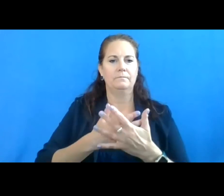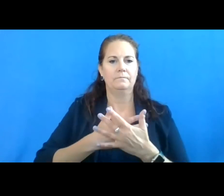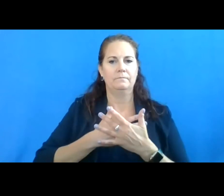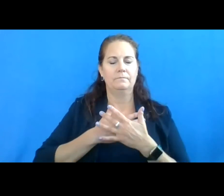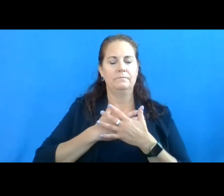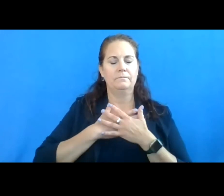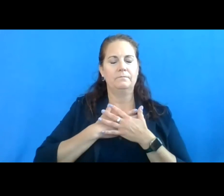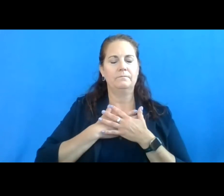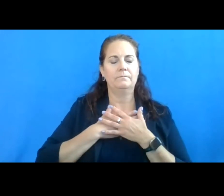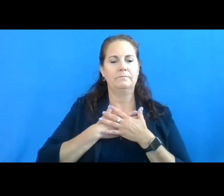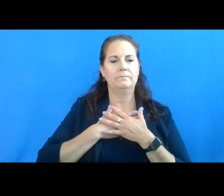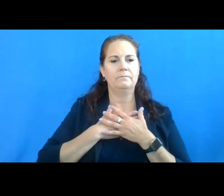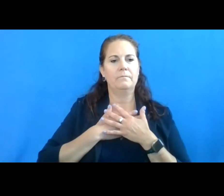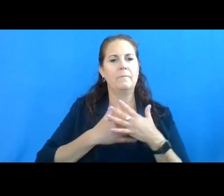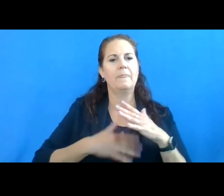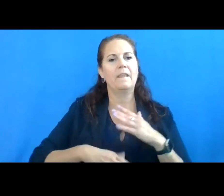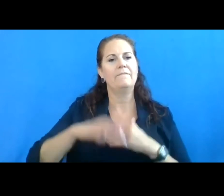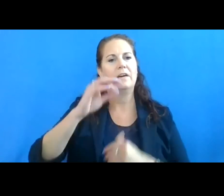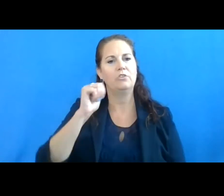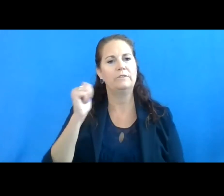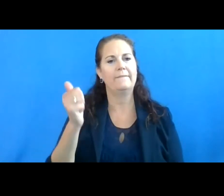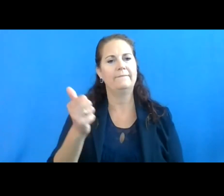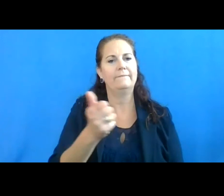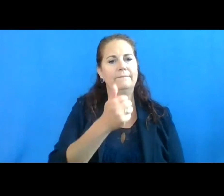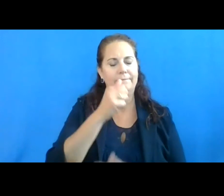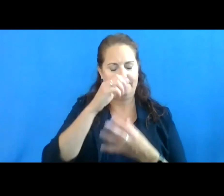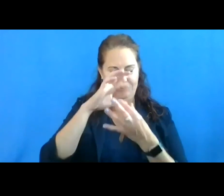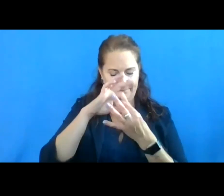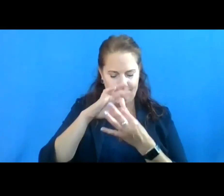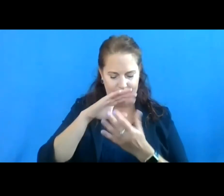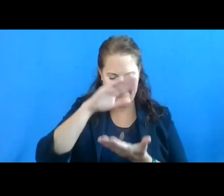And then finding yourself in that place.